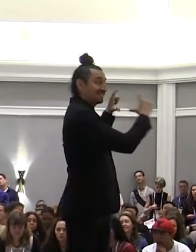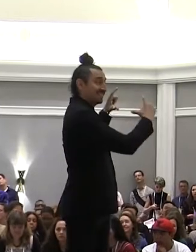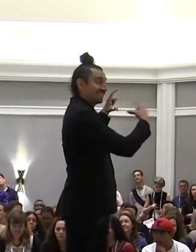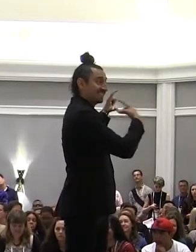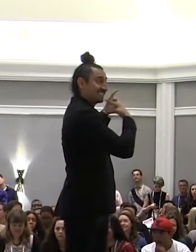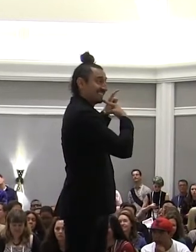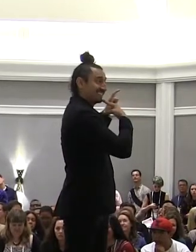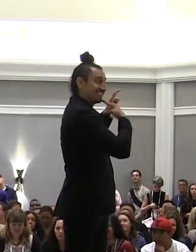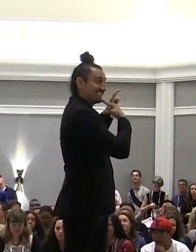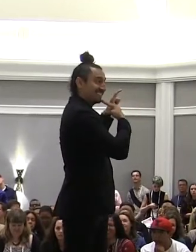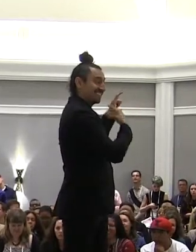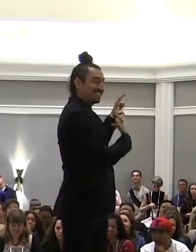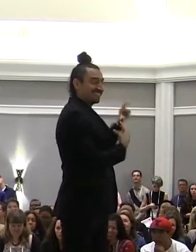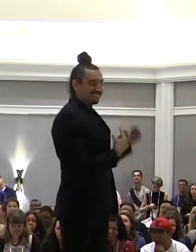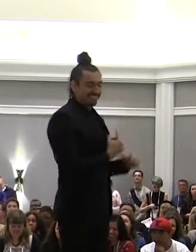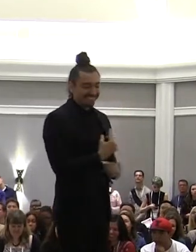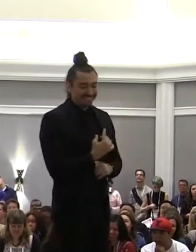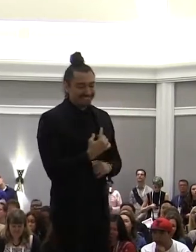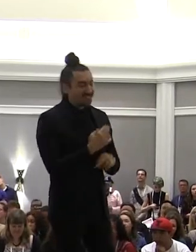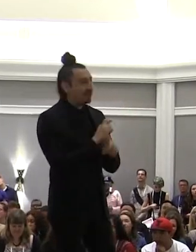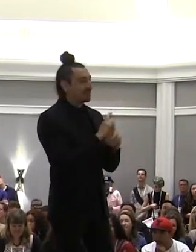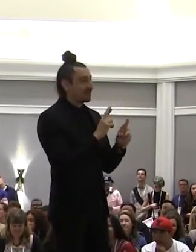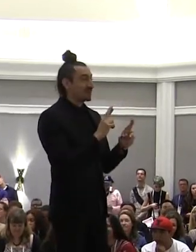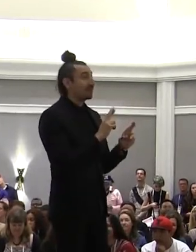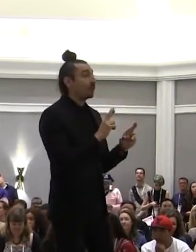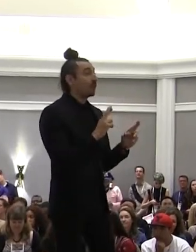As soon as we close out, I will need you all leave this room really quickly.